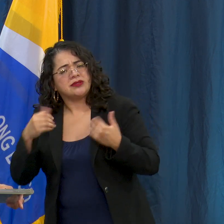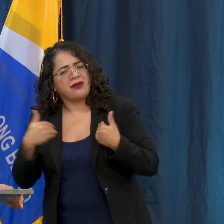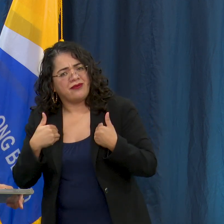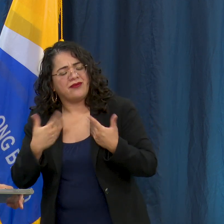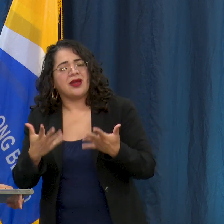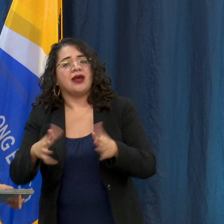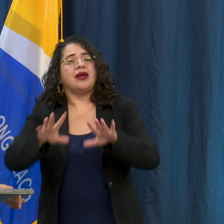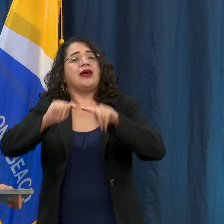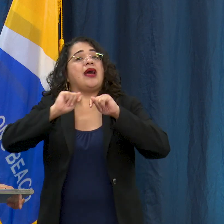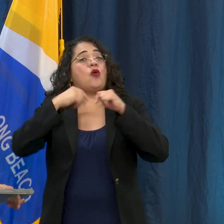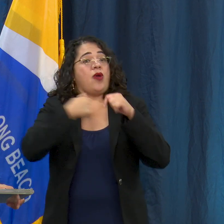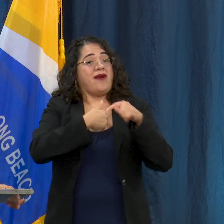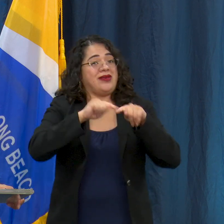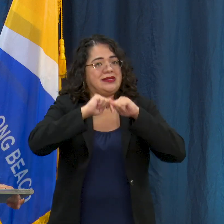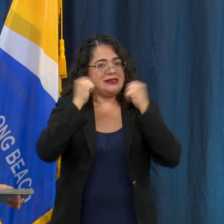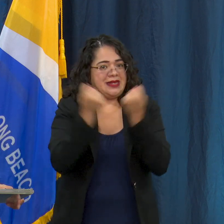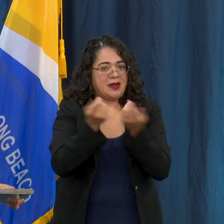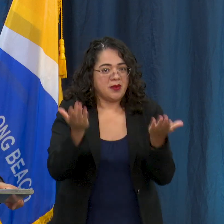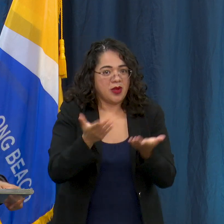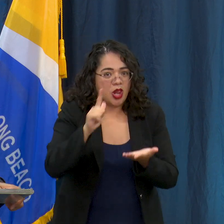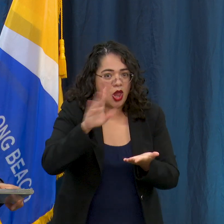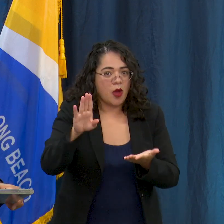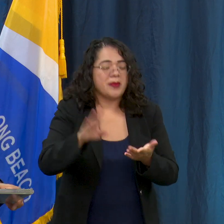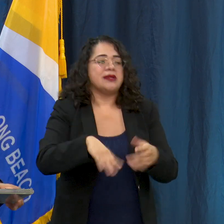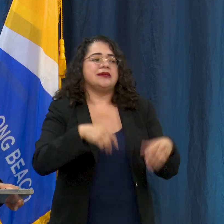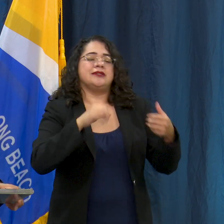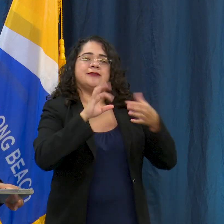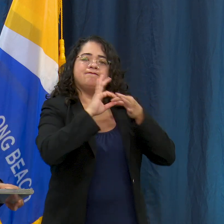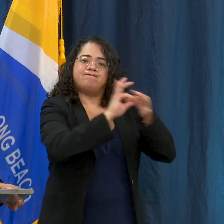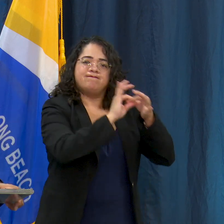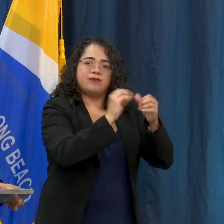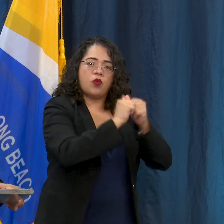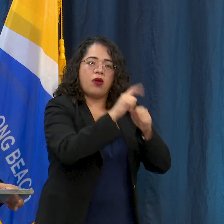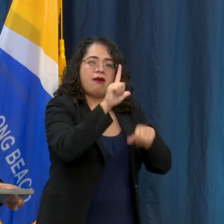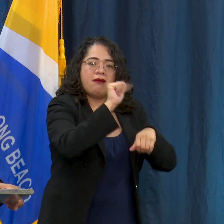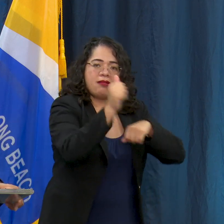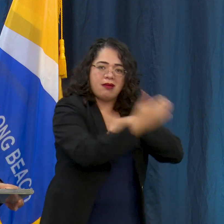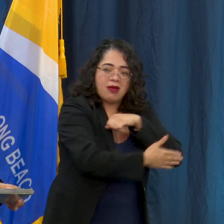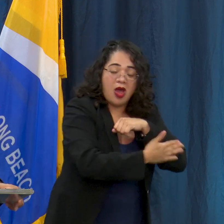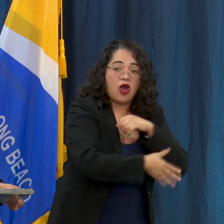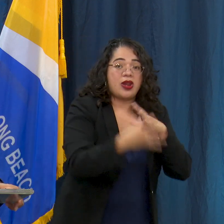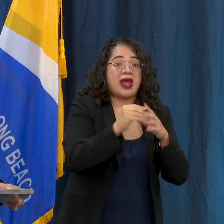in Sacramento and with the county, we've been able to work to secure funding for Long